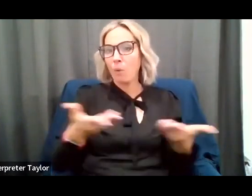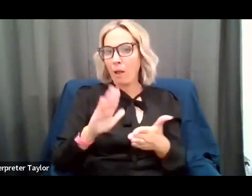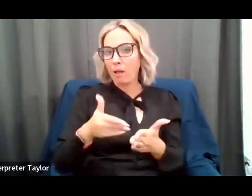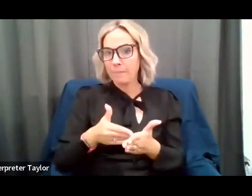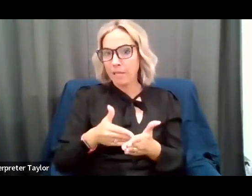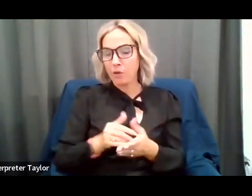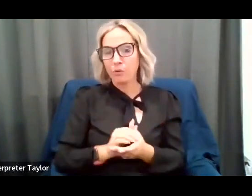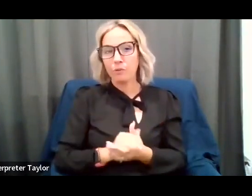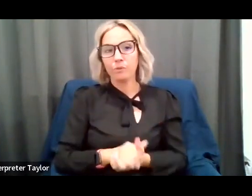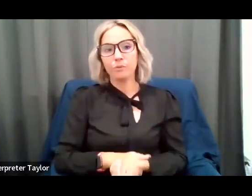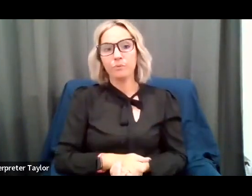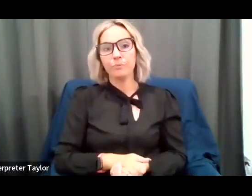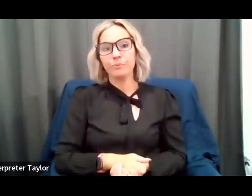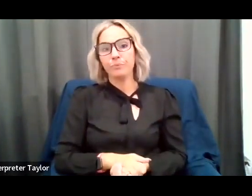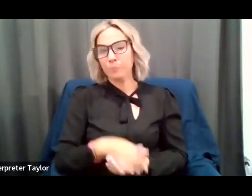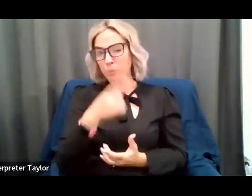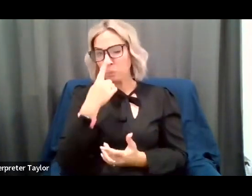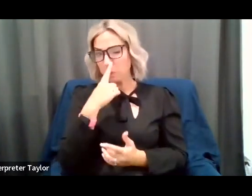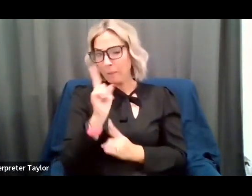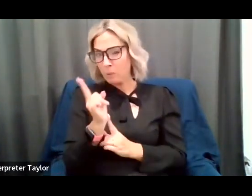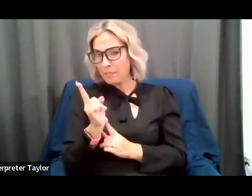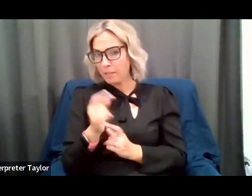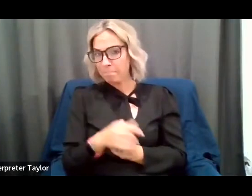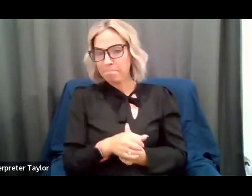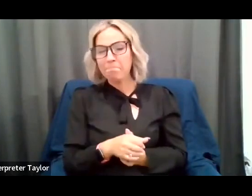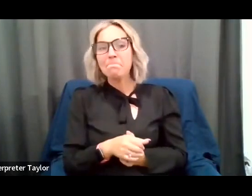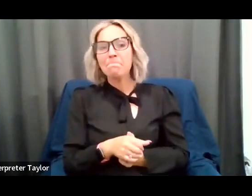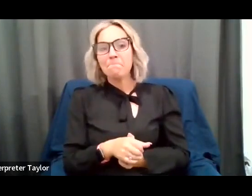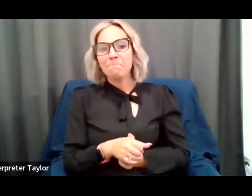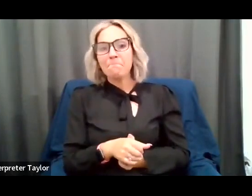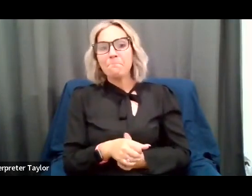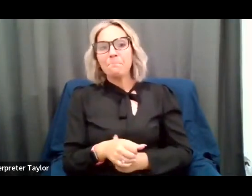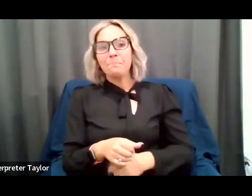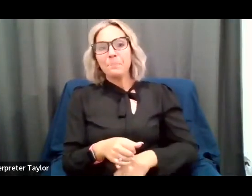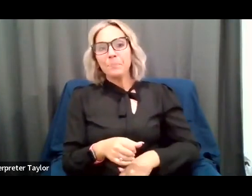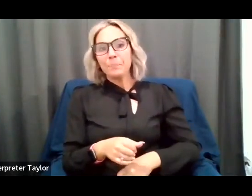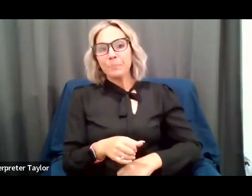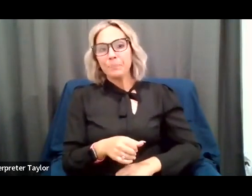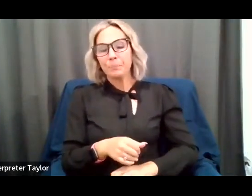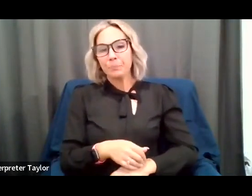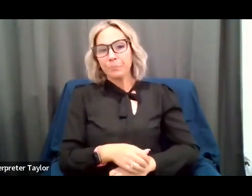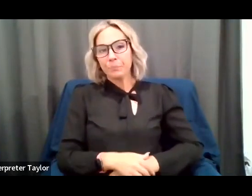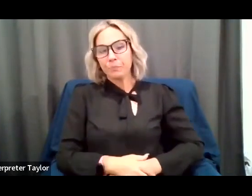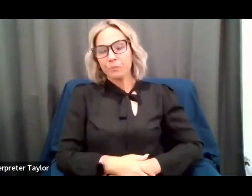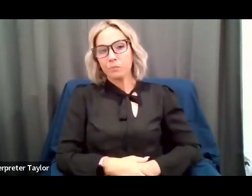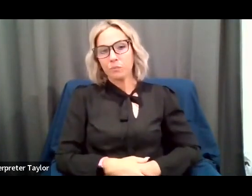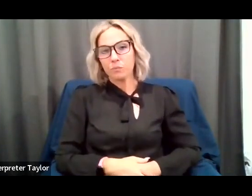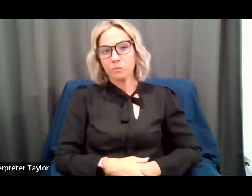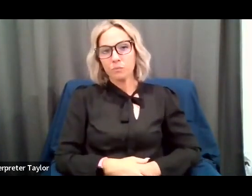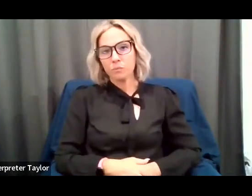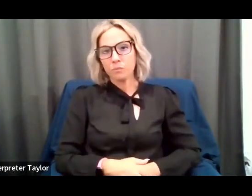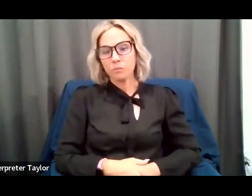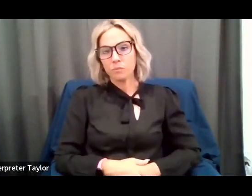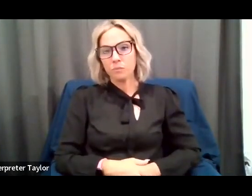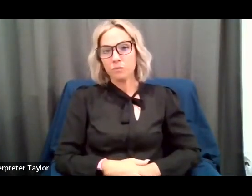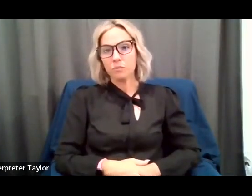So give me just a second here. There we go. Now, in